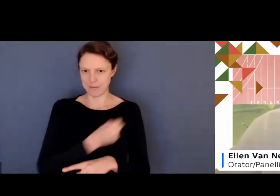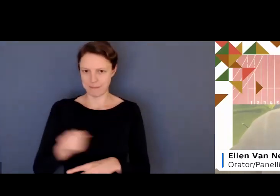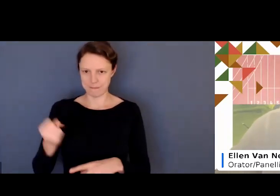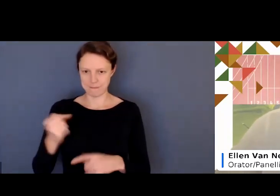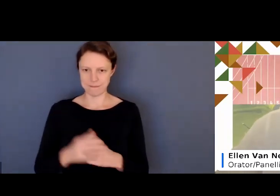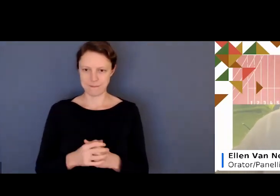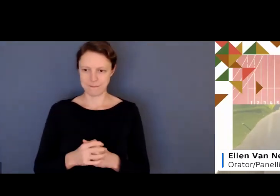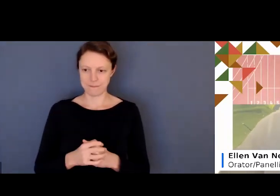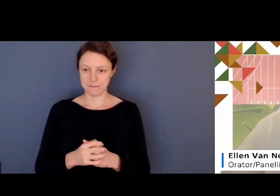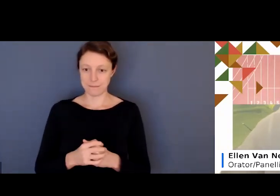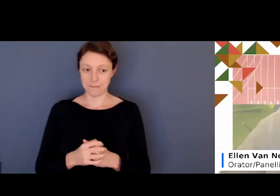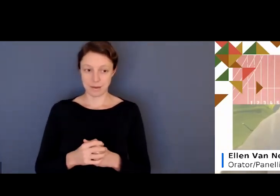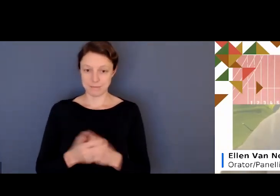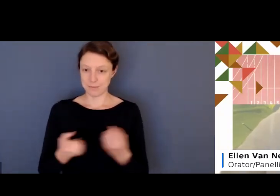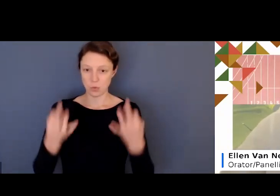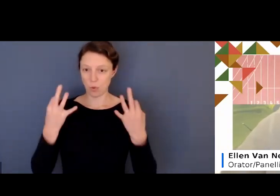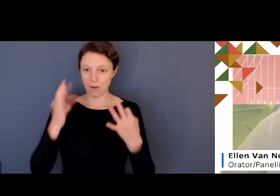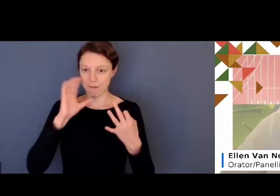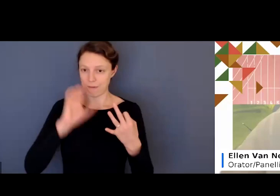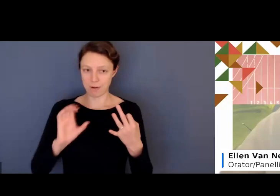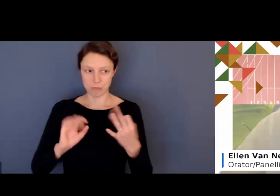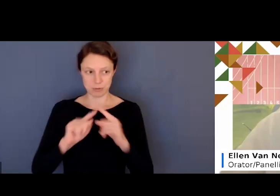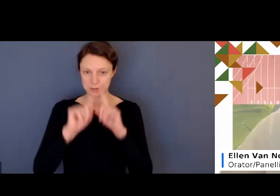eliminate racism in sport.